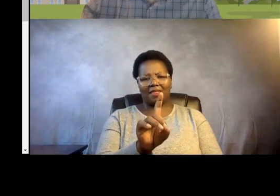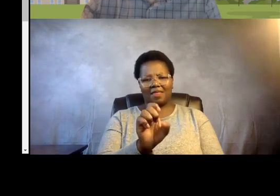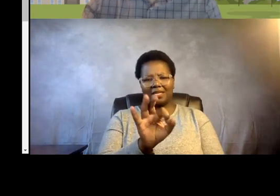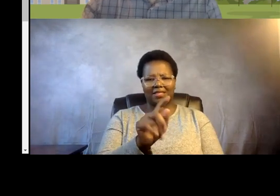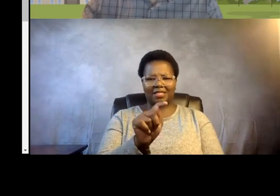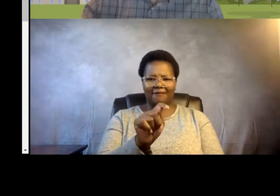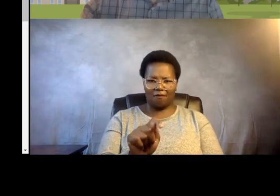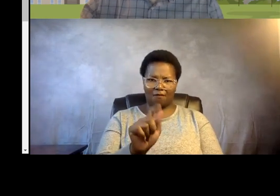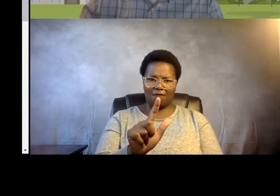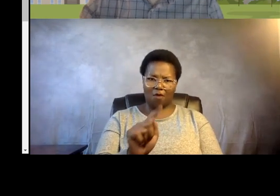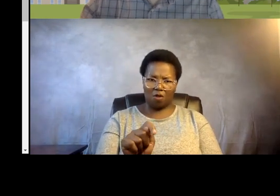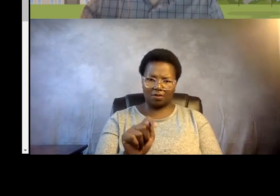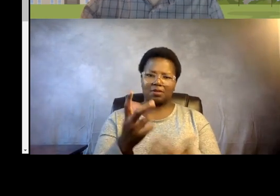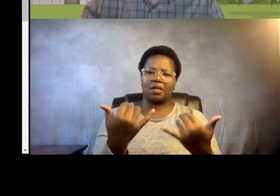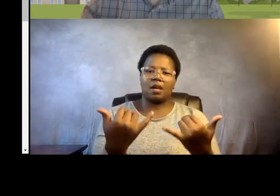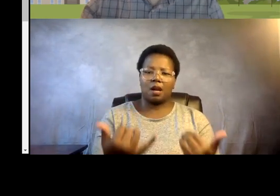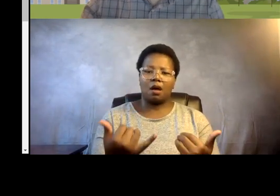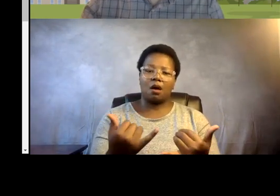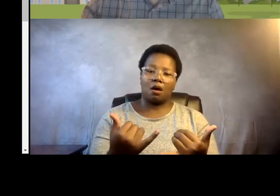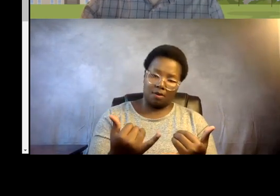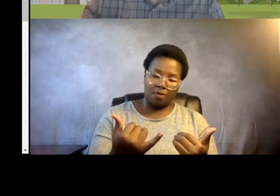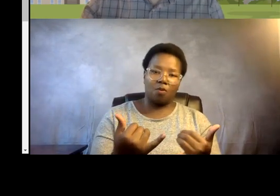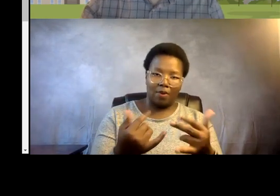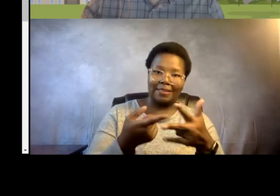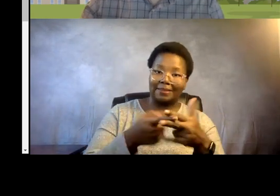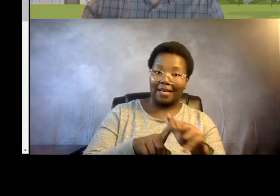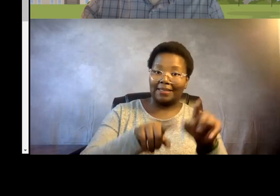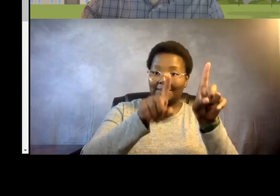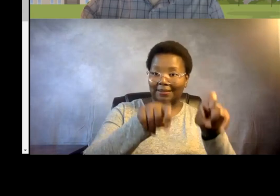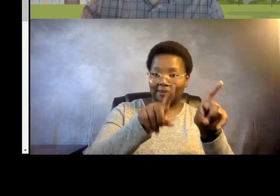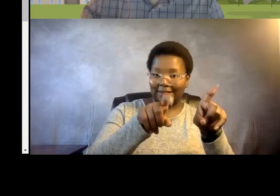that people are going to see at the start. I did a little shortcut, I already started WAVE,